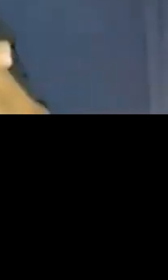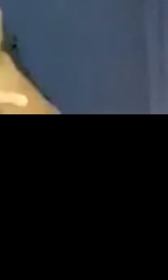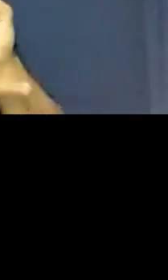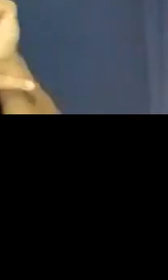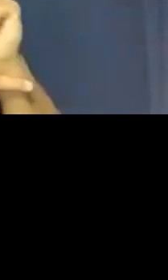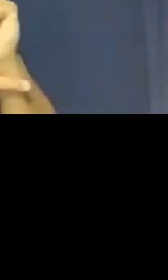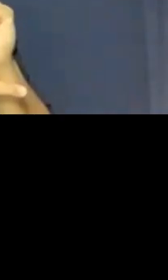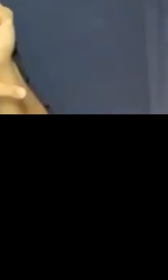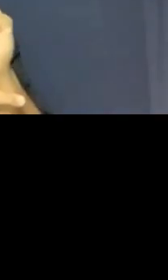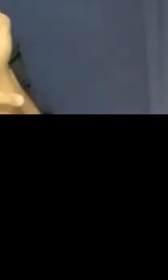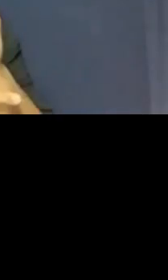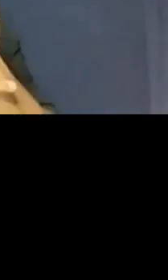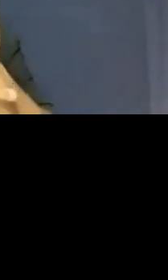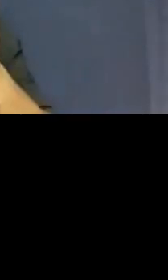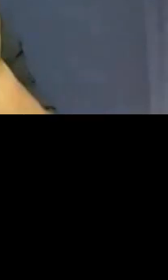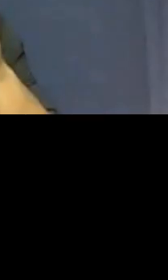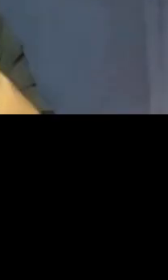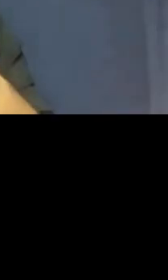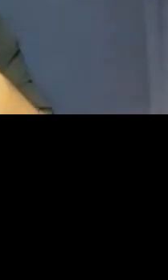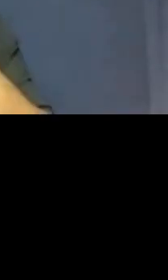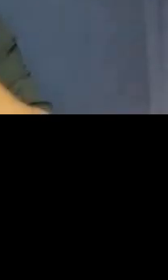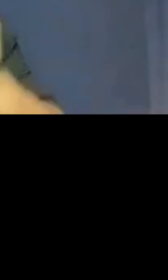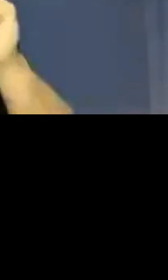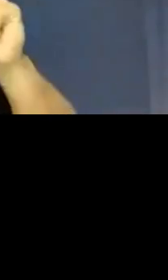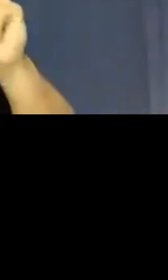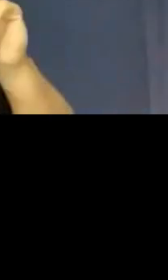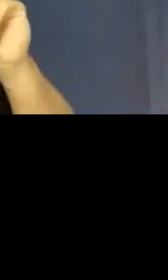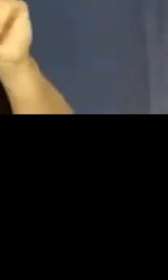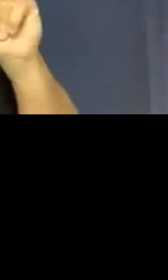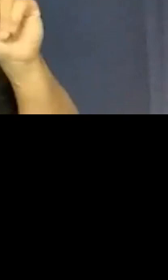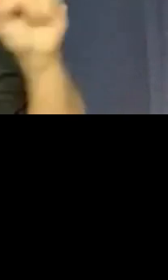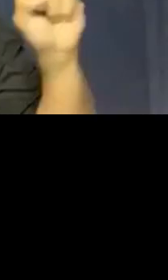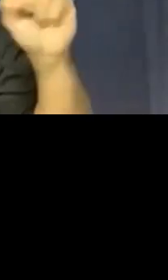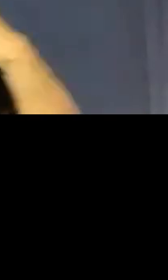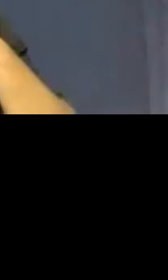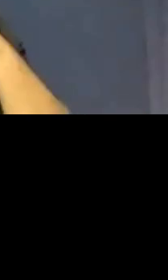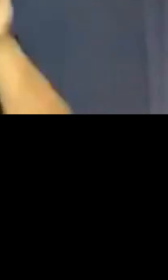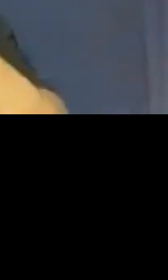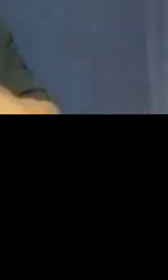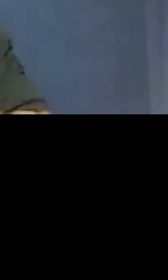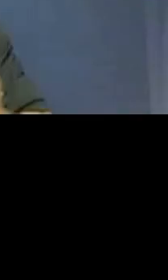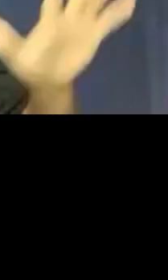in which the subgrantees have a statewide grant administrator.